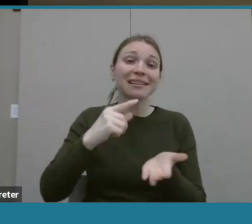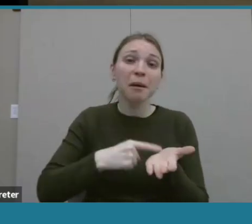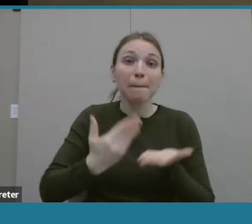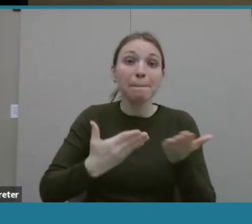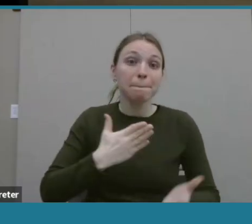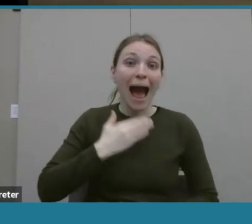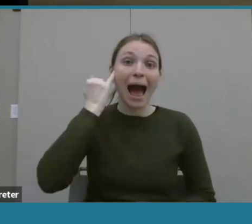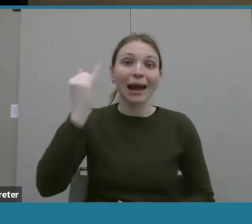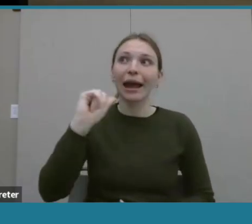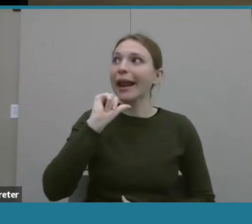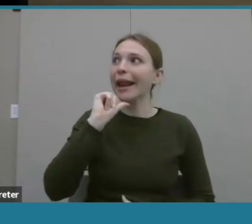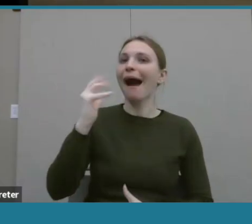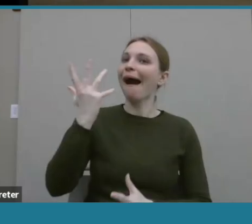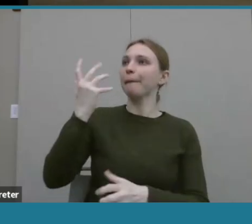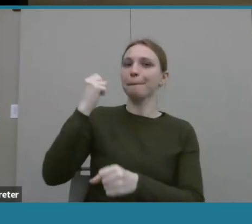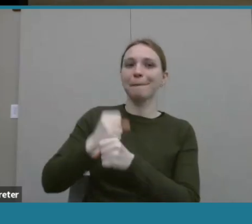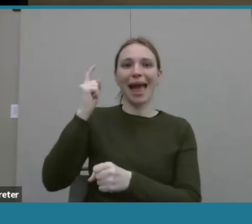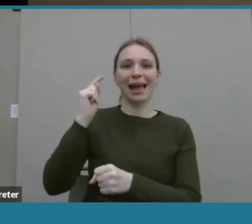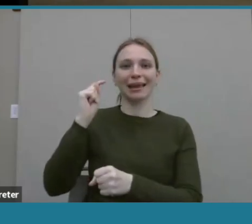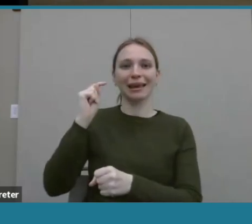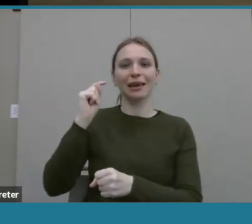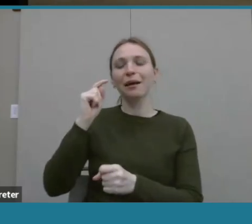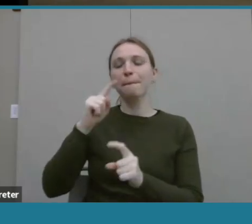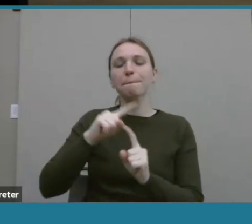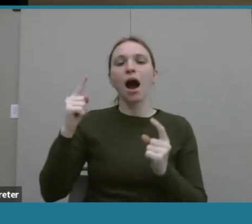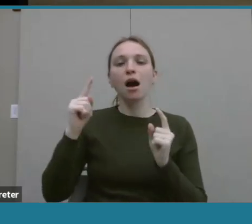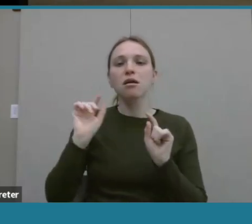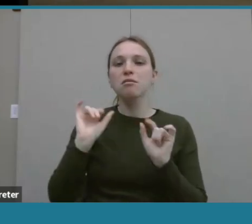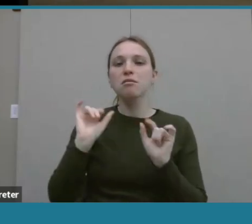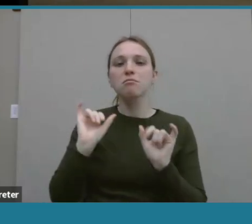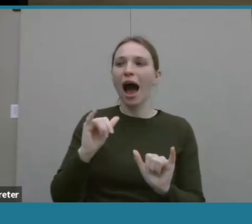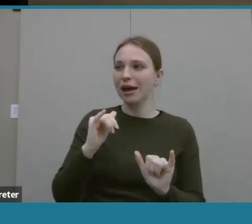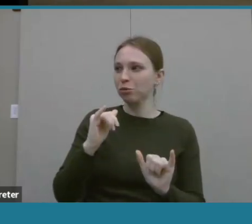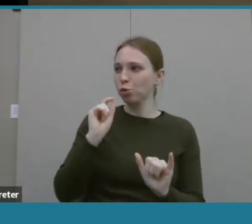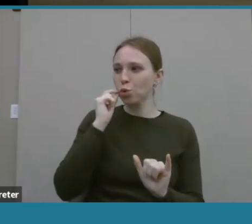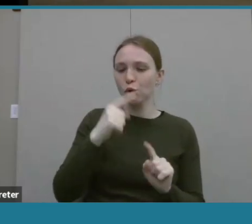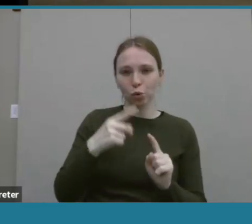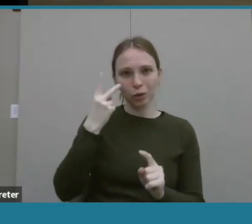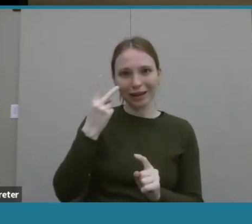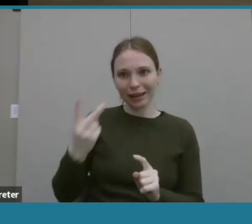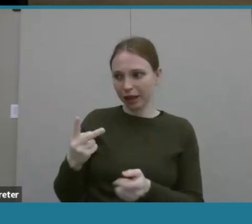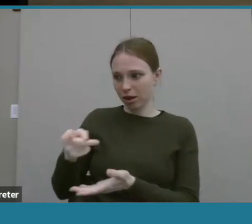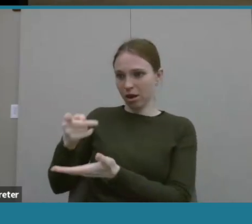It was just unreal to see like a drawing and then everybody made it come to life.